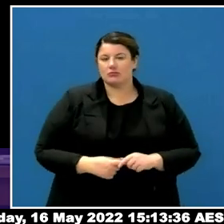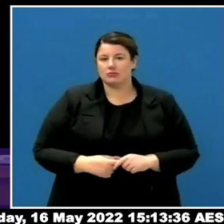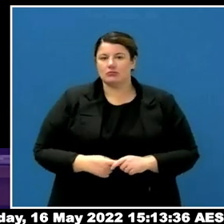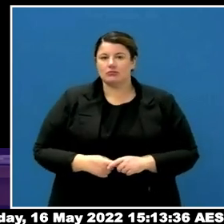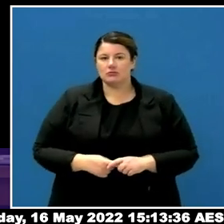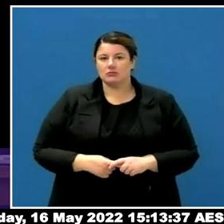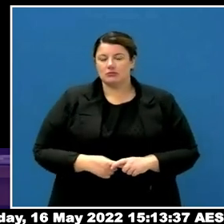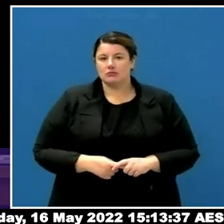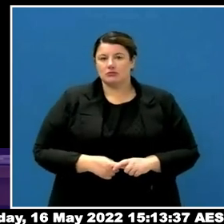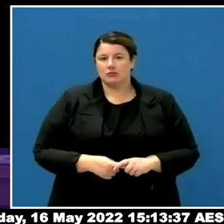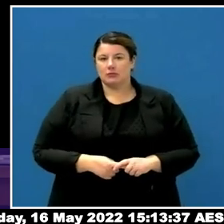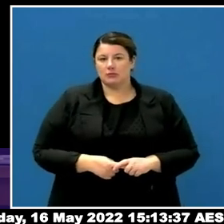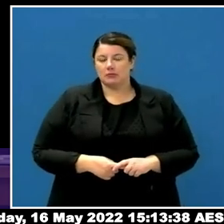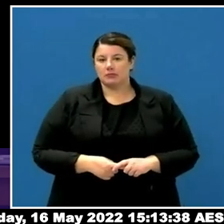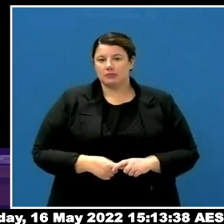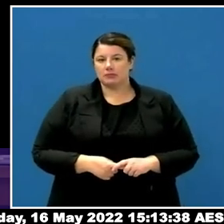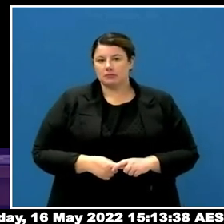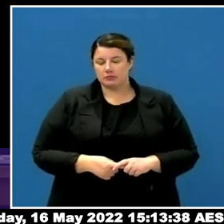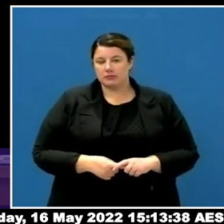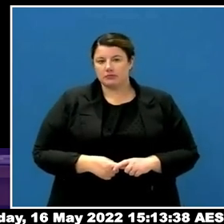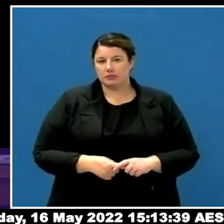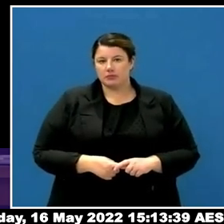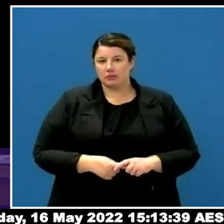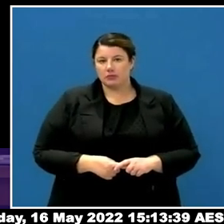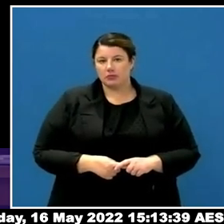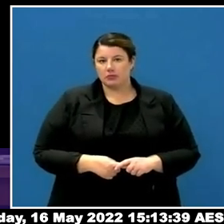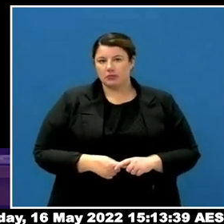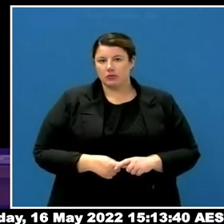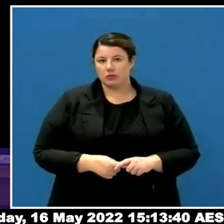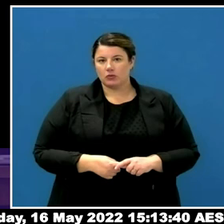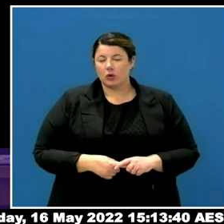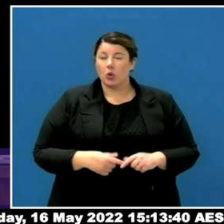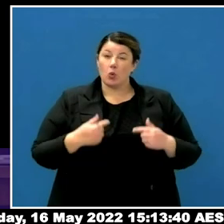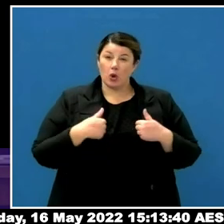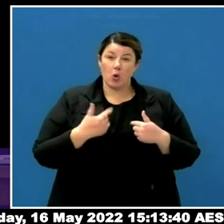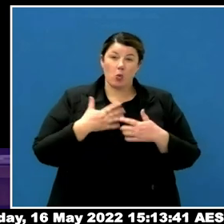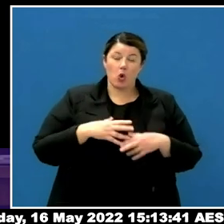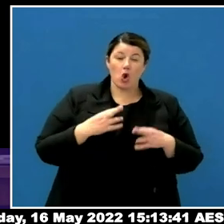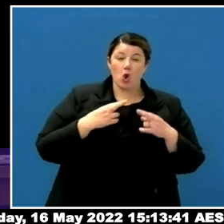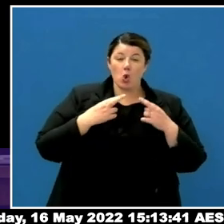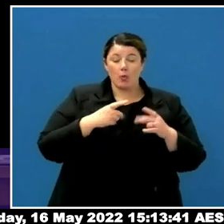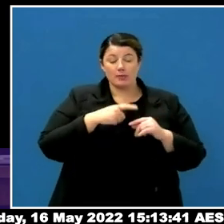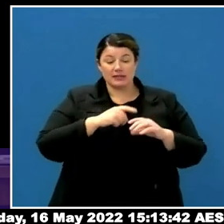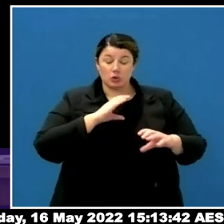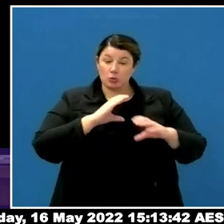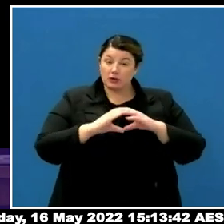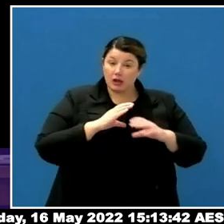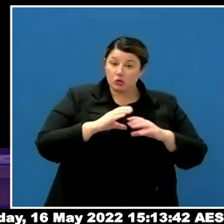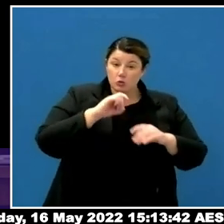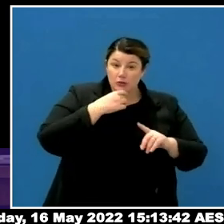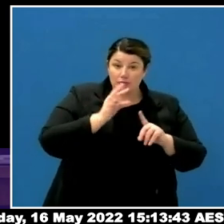Yes. SUZIE: In the hopes that, you know, his communication would improve, that his lifestyle would improve.